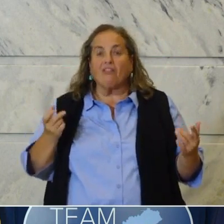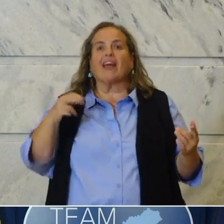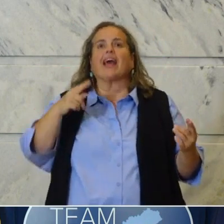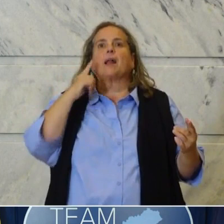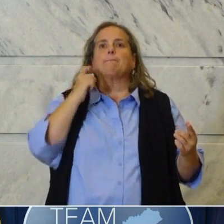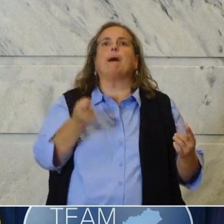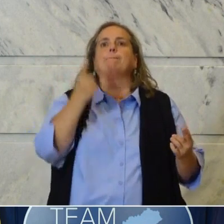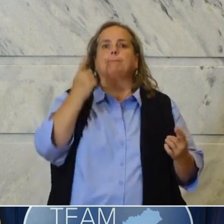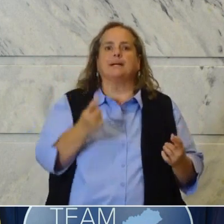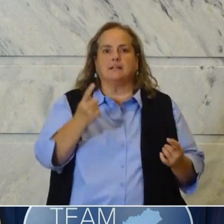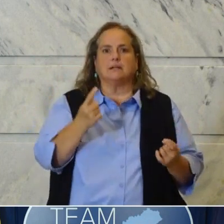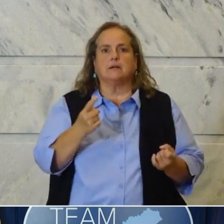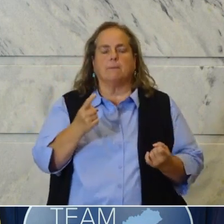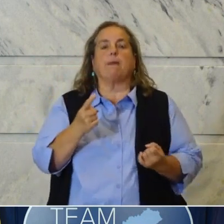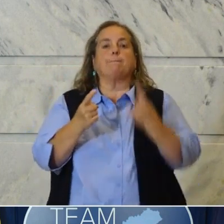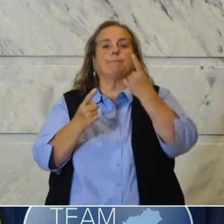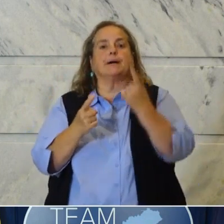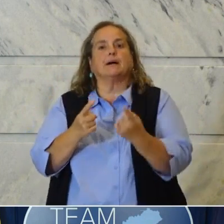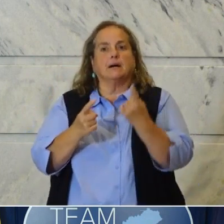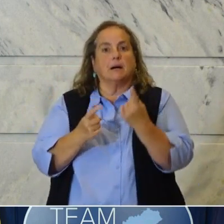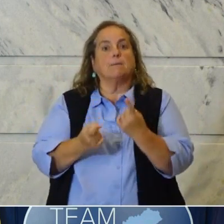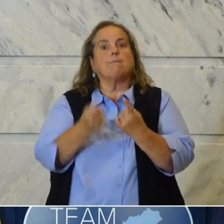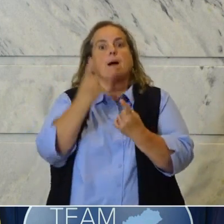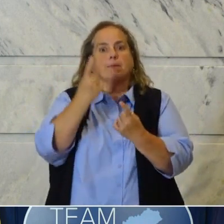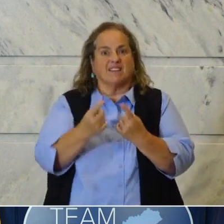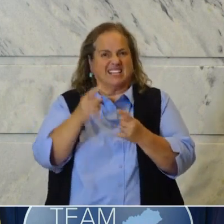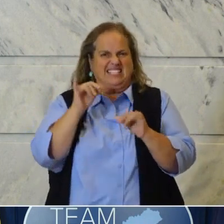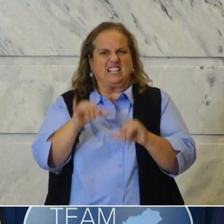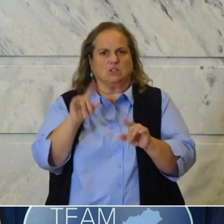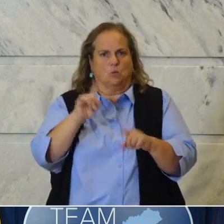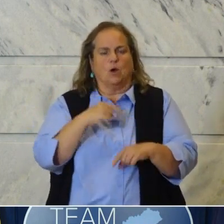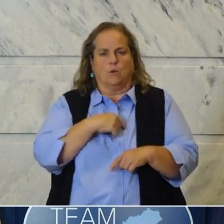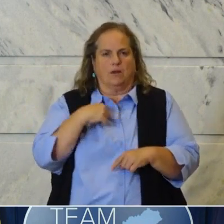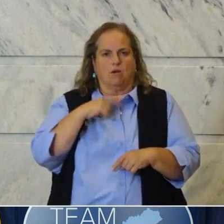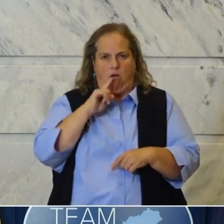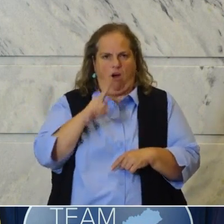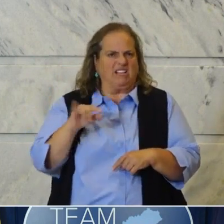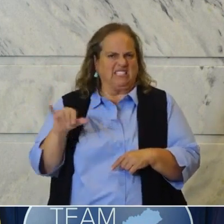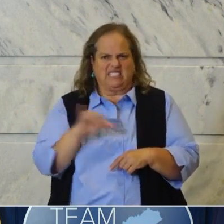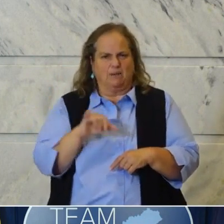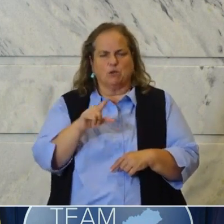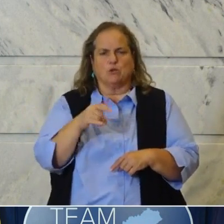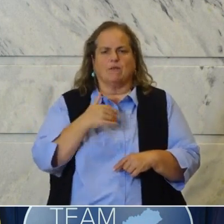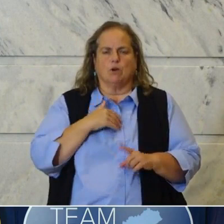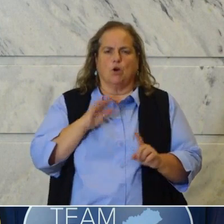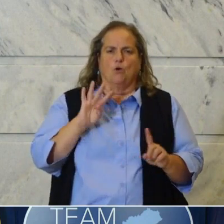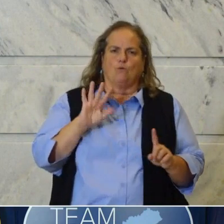were on the left. You get about 35 45 seconds to a minute into the popping,